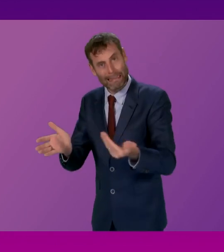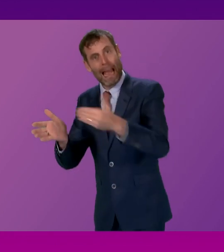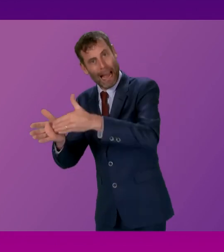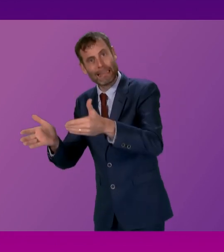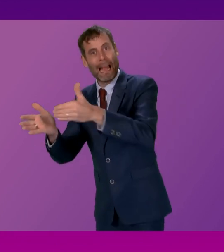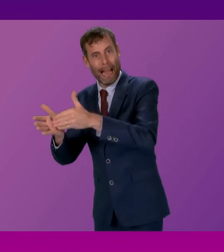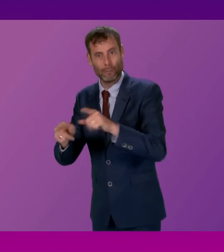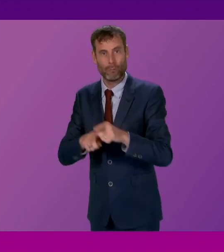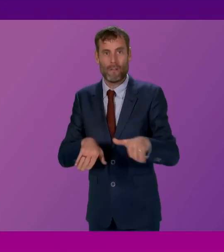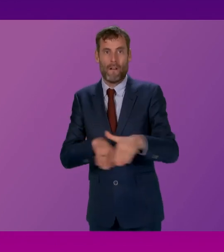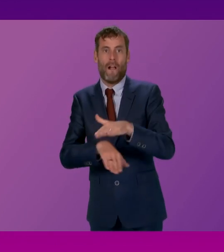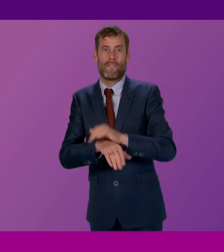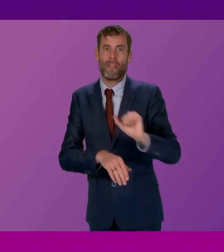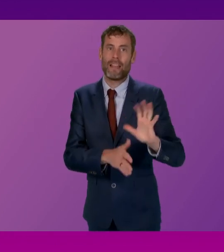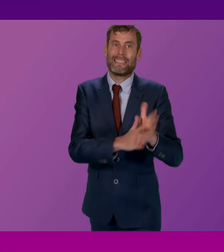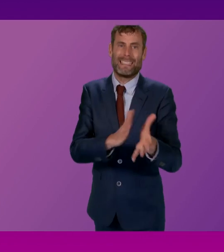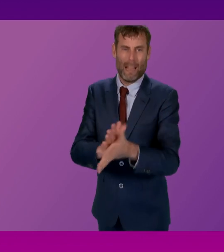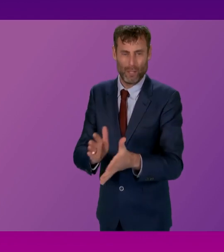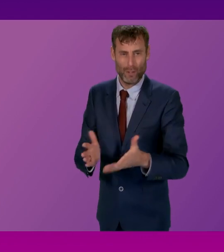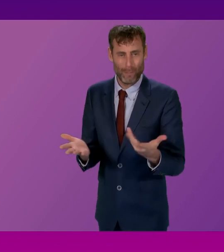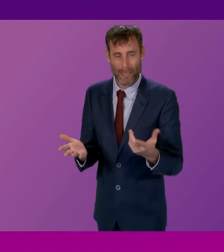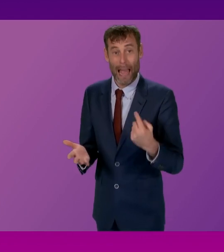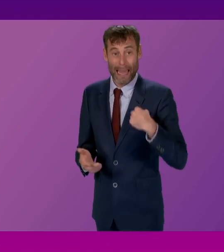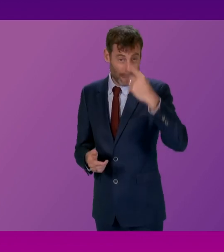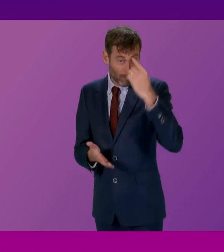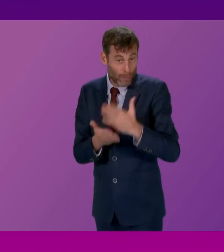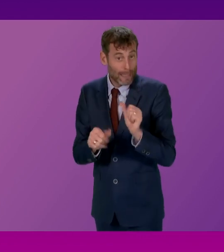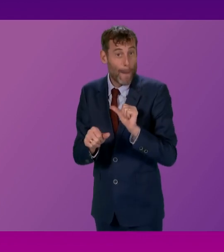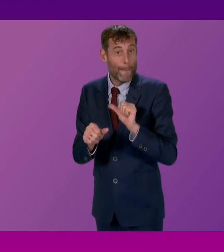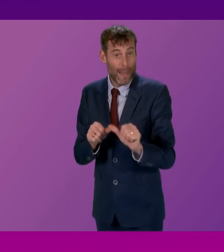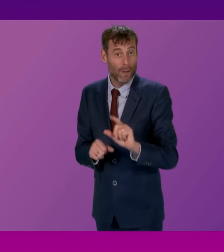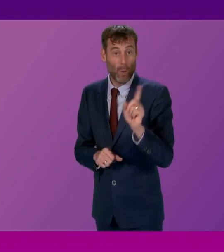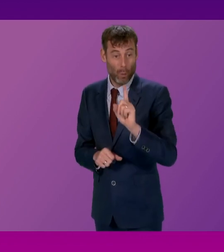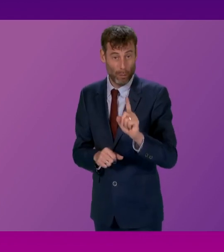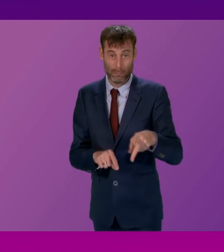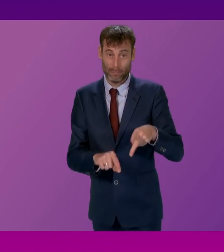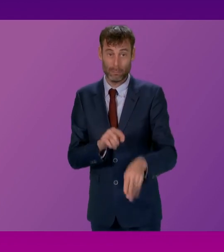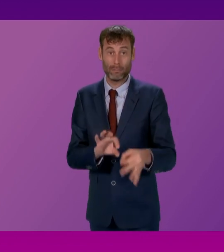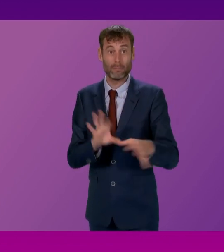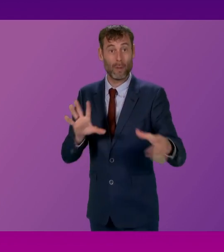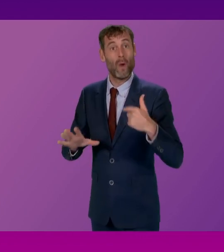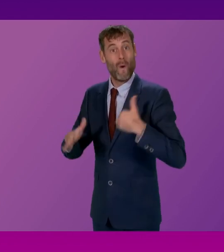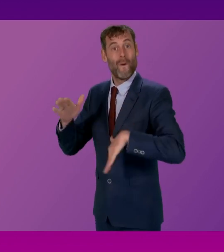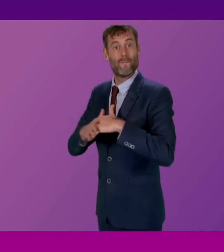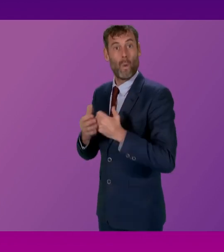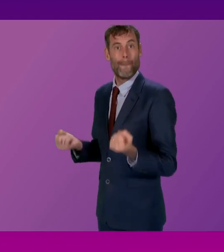and some of which, I am afraid, we simply cannot mitigate—would not it be much better to have the full powers in our own hands, so that we could not only reduce poverty but